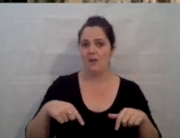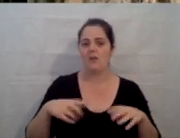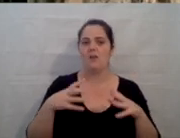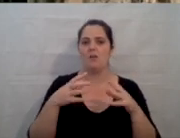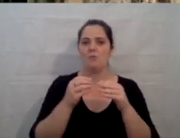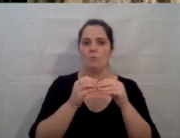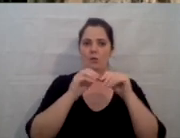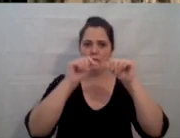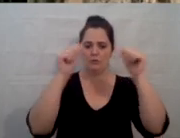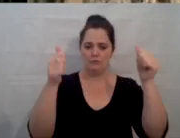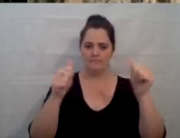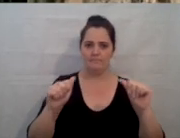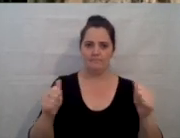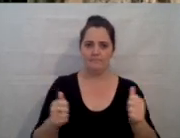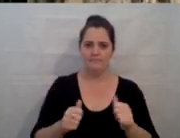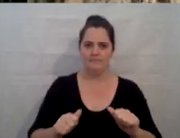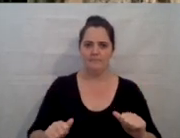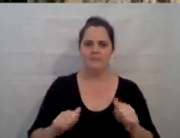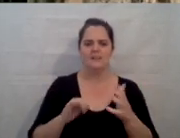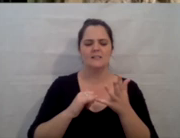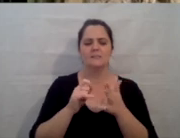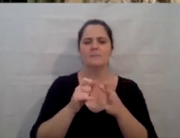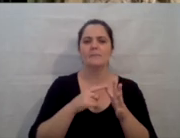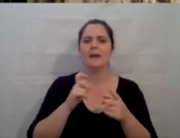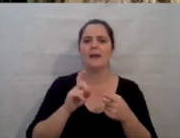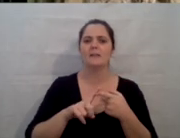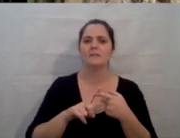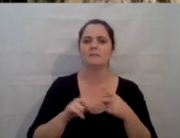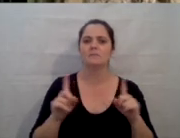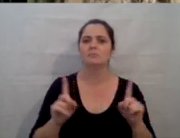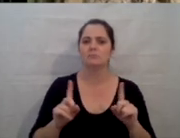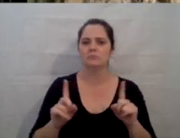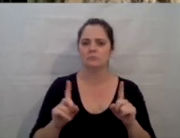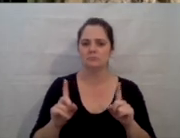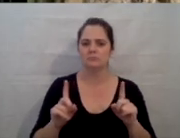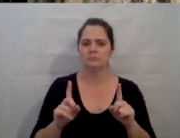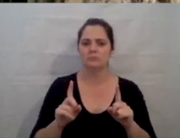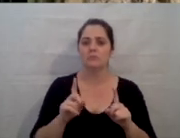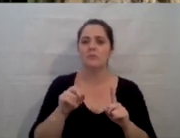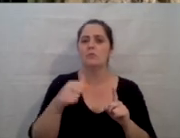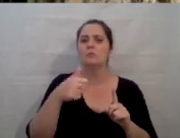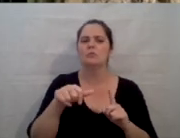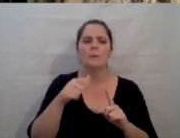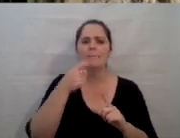mapping out the whole body in space, then we're going to wipe that back. If you're working in pencil just work very lightly,